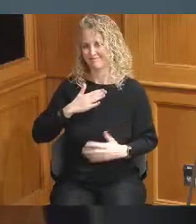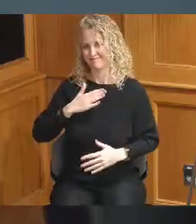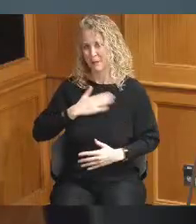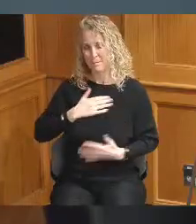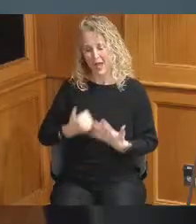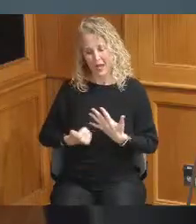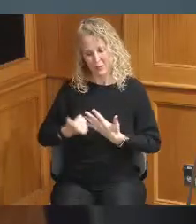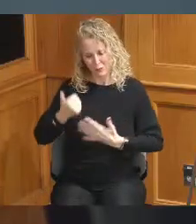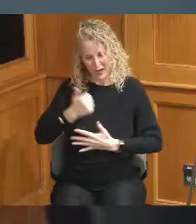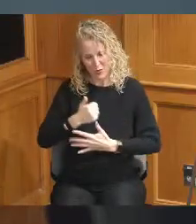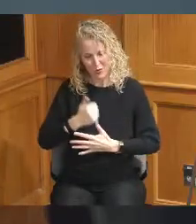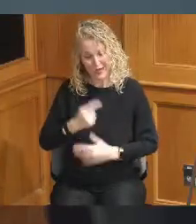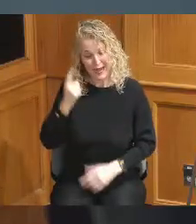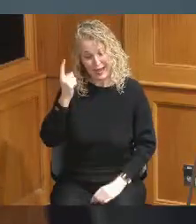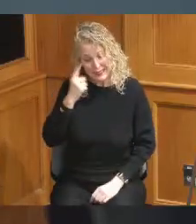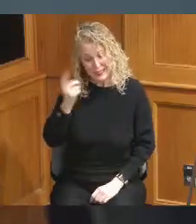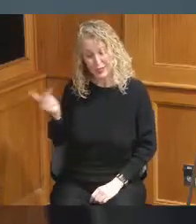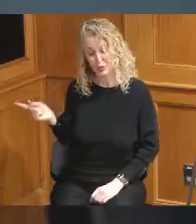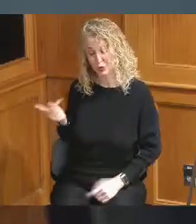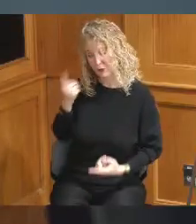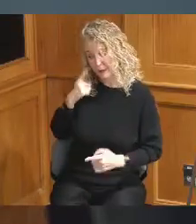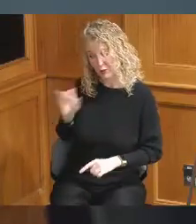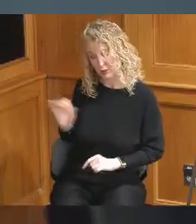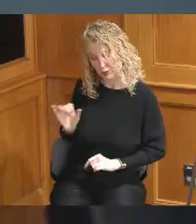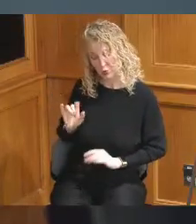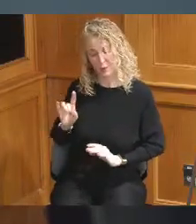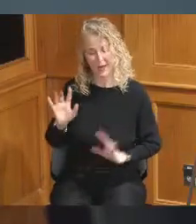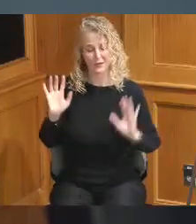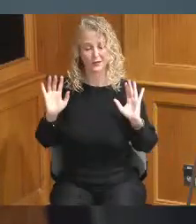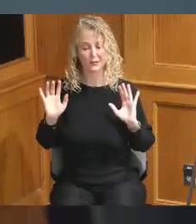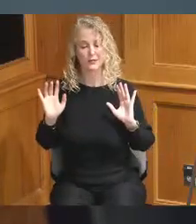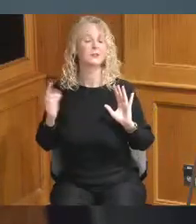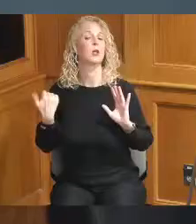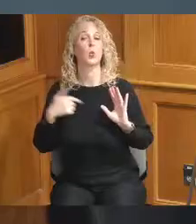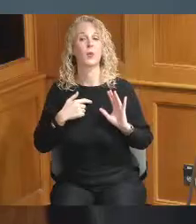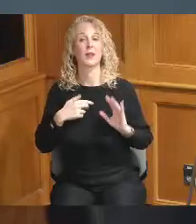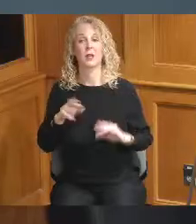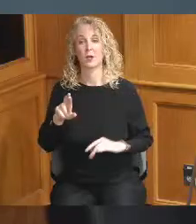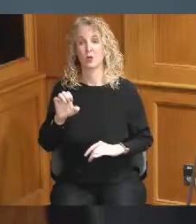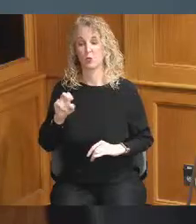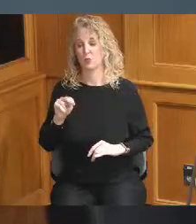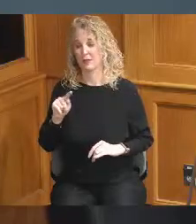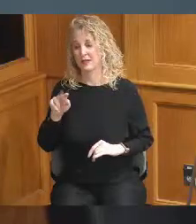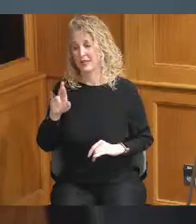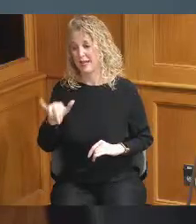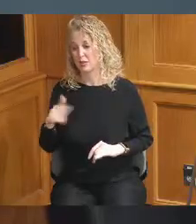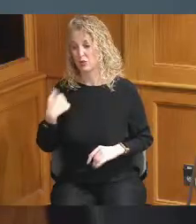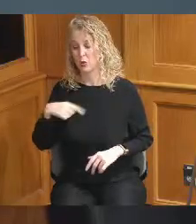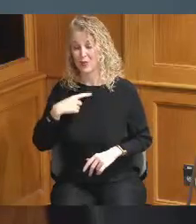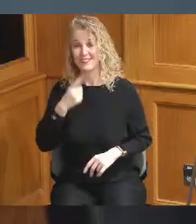the Board agrees I can't speak for them and that's why we made re-entry and tiny homes important and